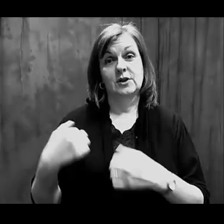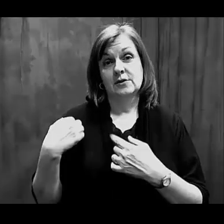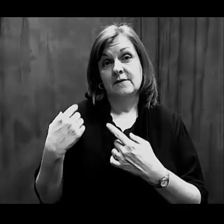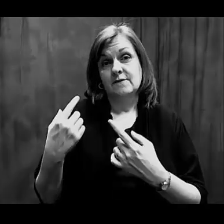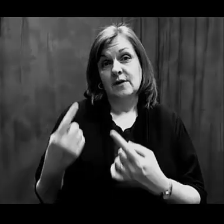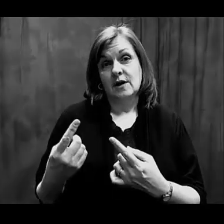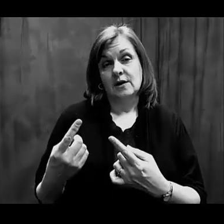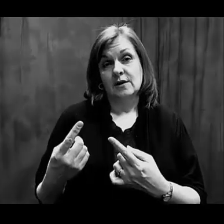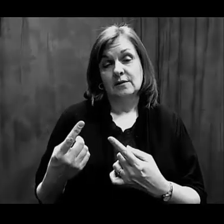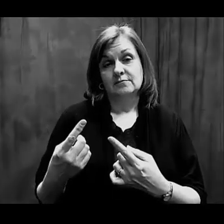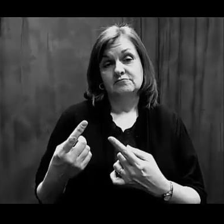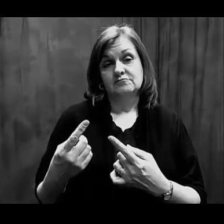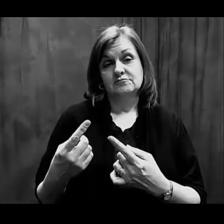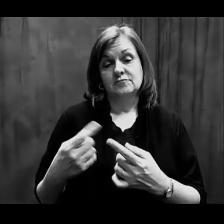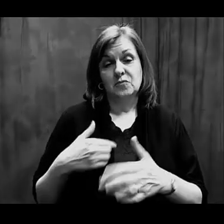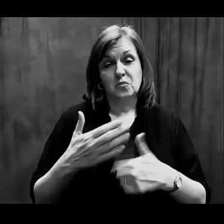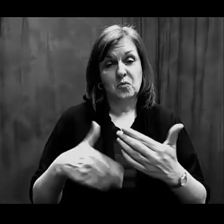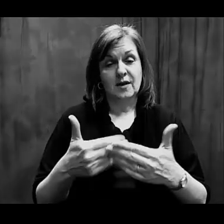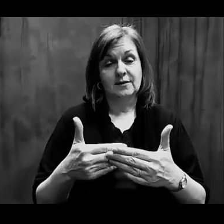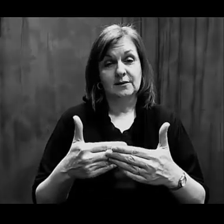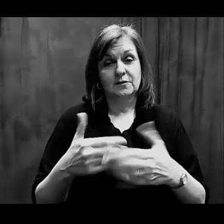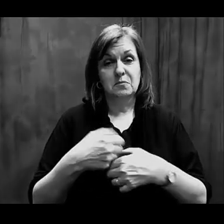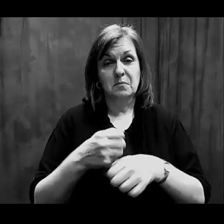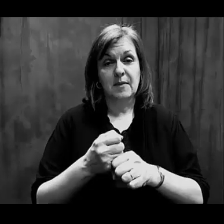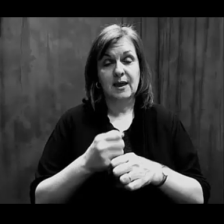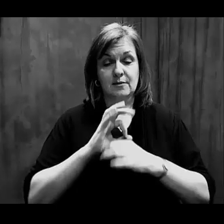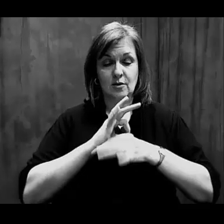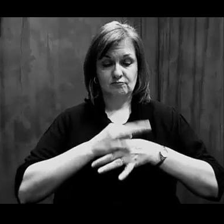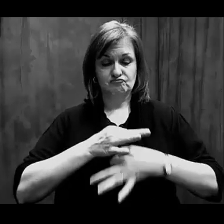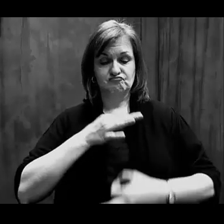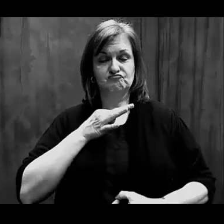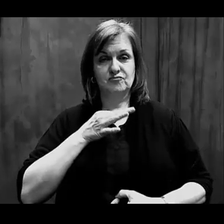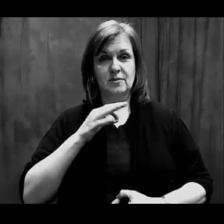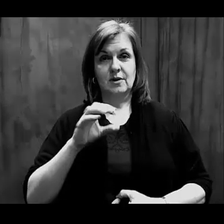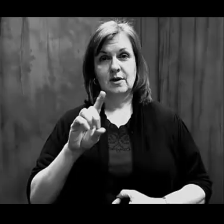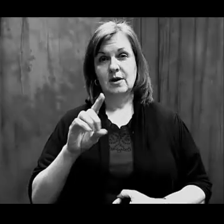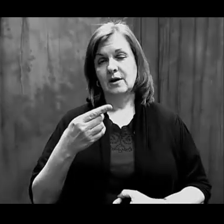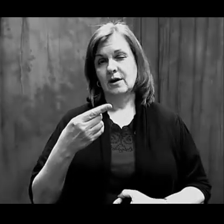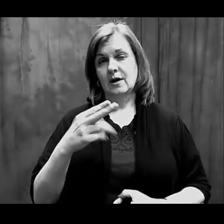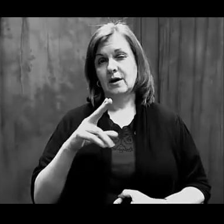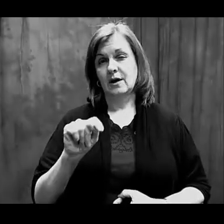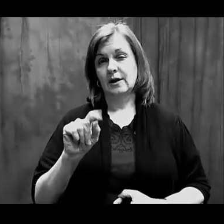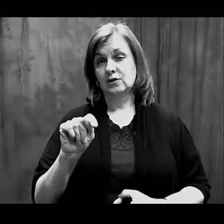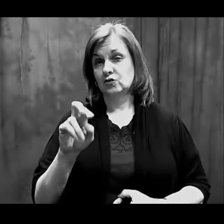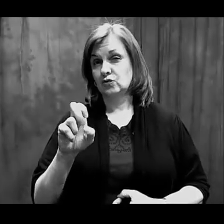thus far we have given you of gut tract but the problem is